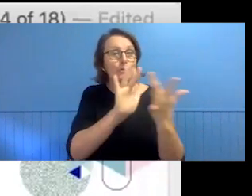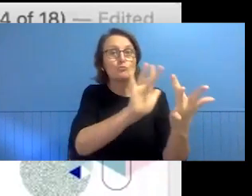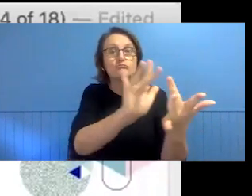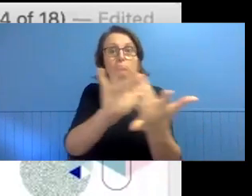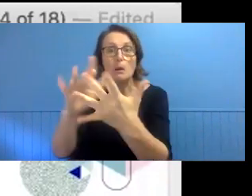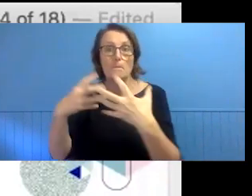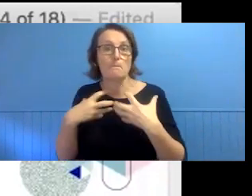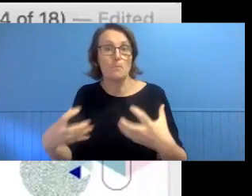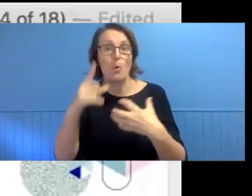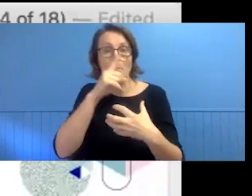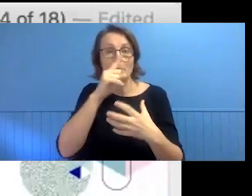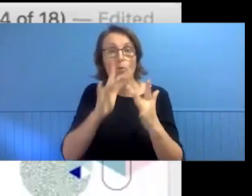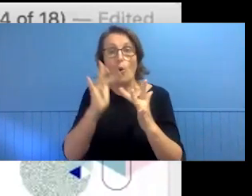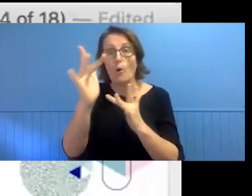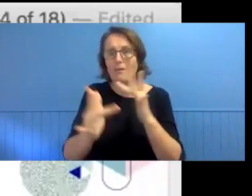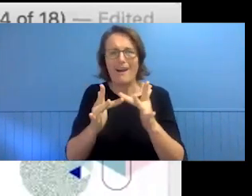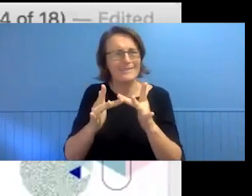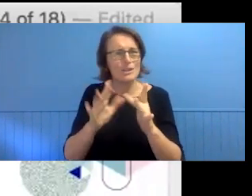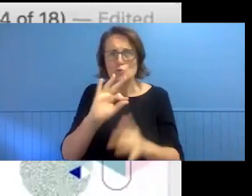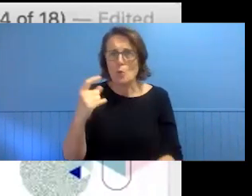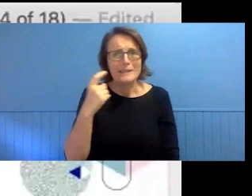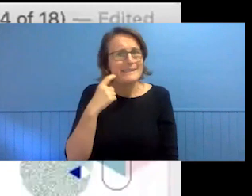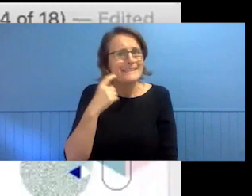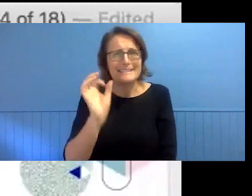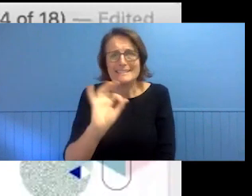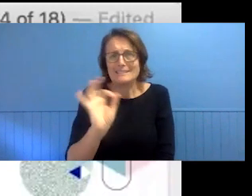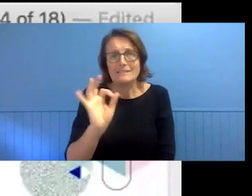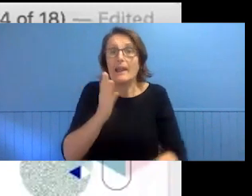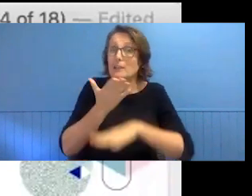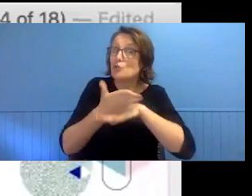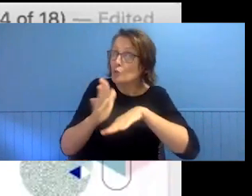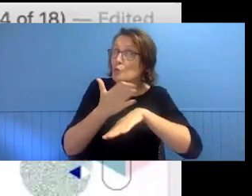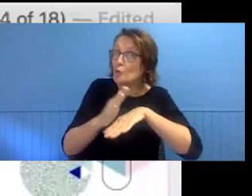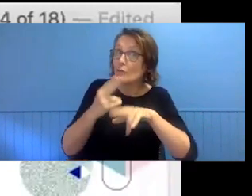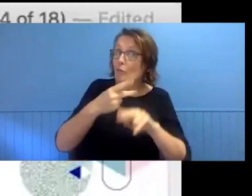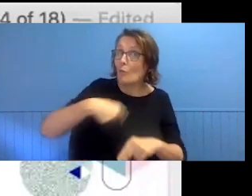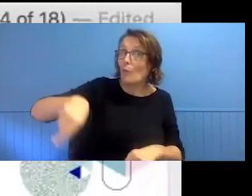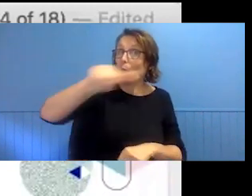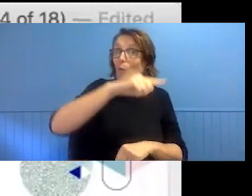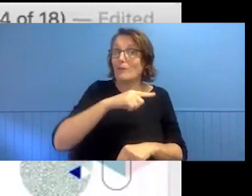It's new. I think it's really important, particularly when we're